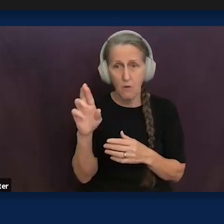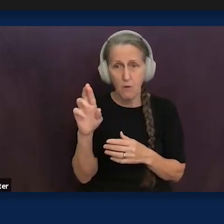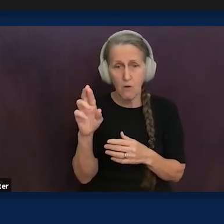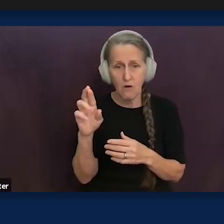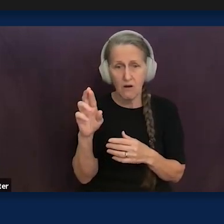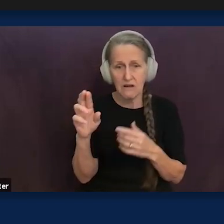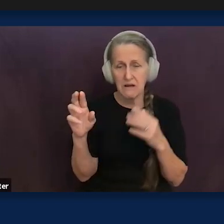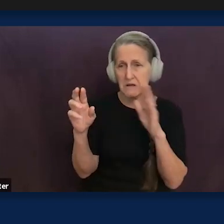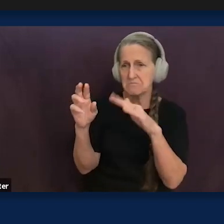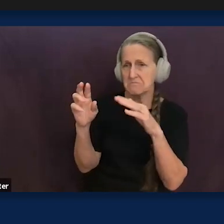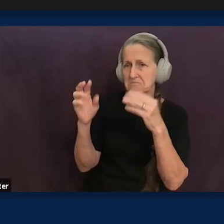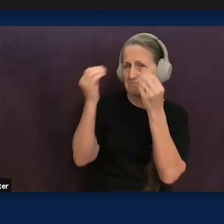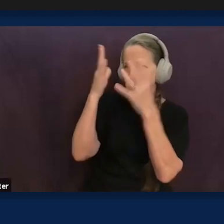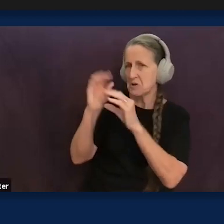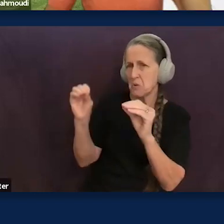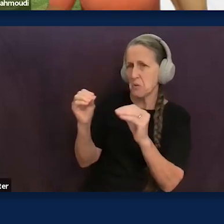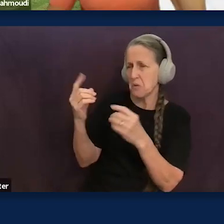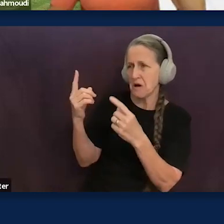There are no questions at this time.